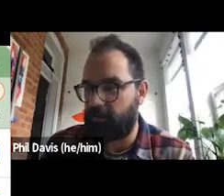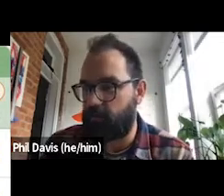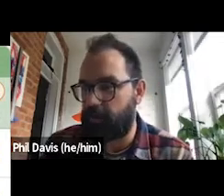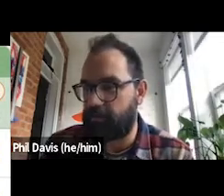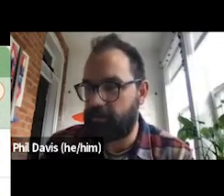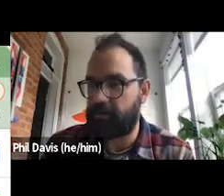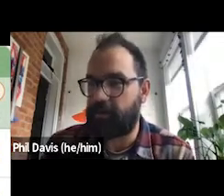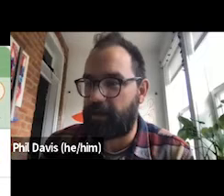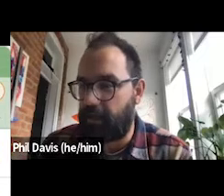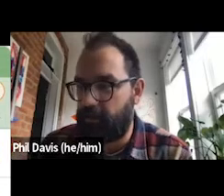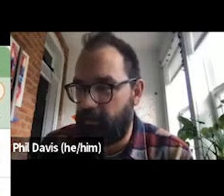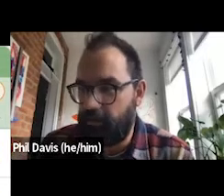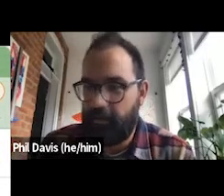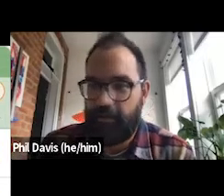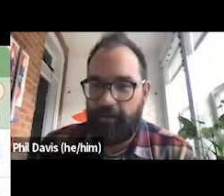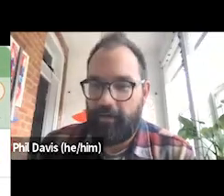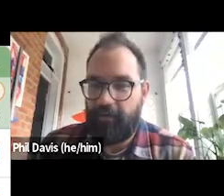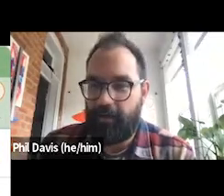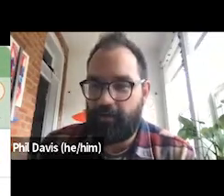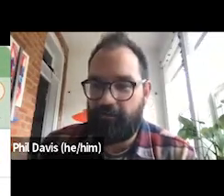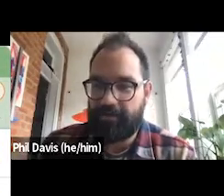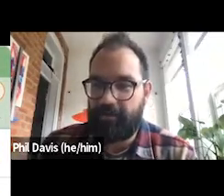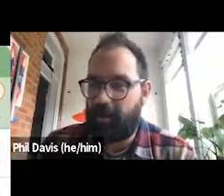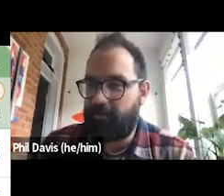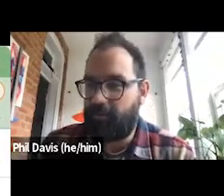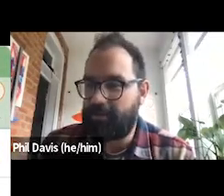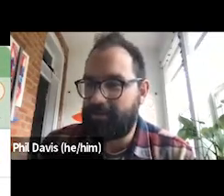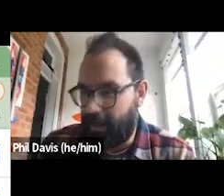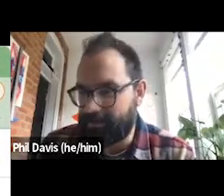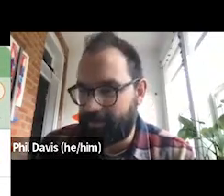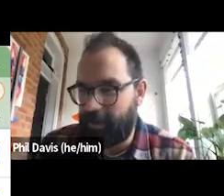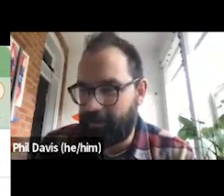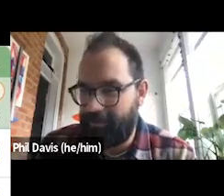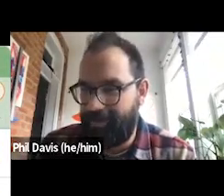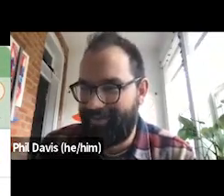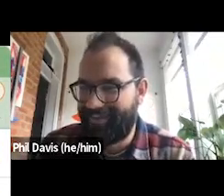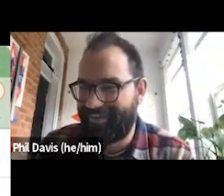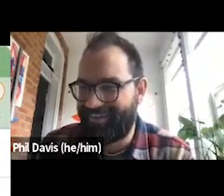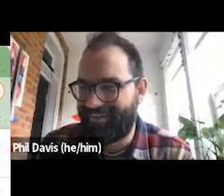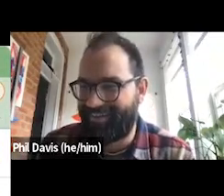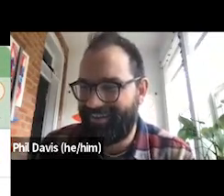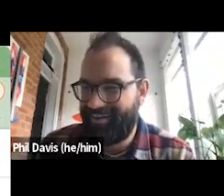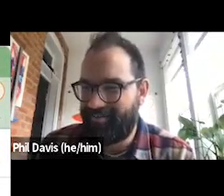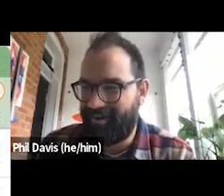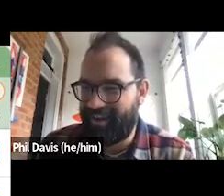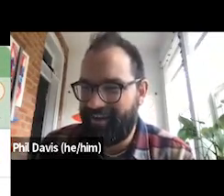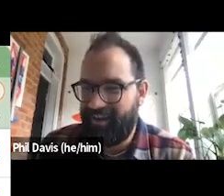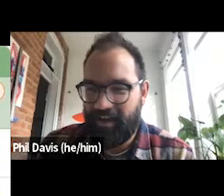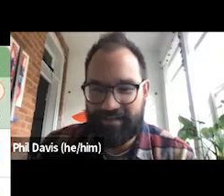of what you think you will get, and then you eventually make what you actually make. Right?